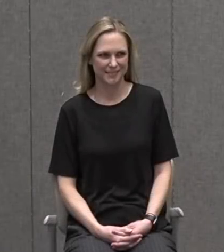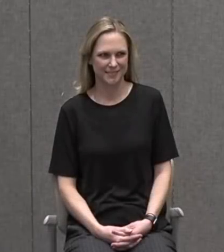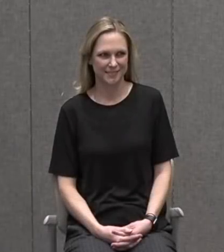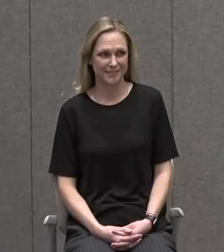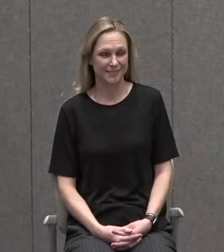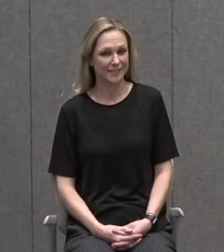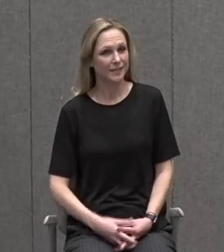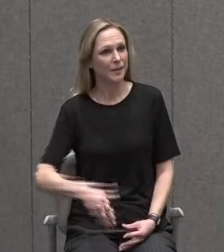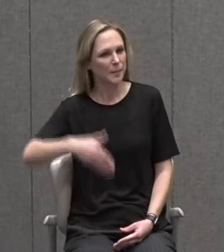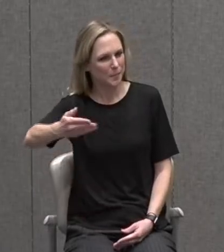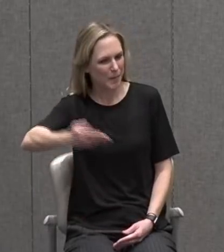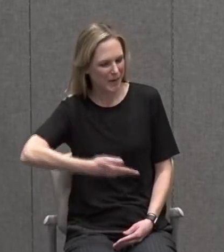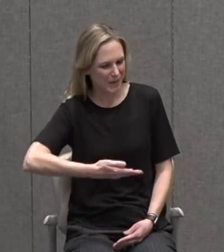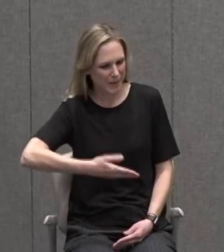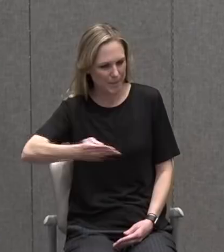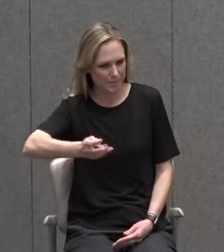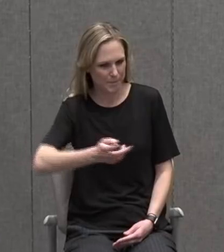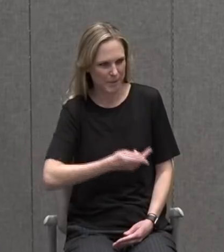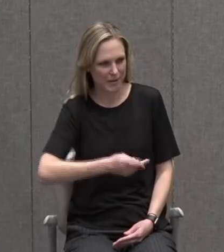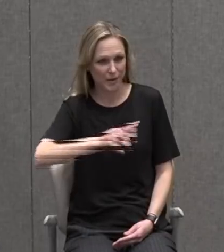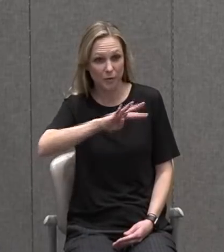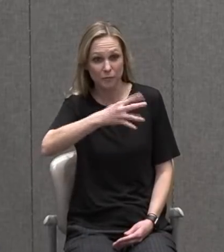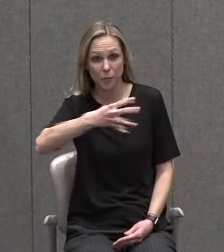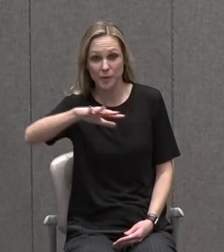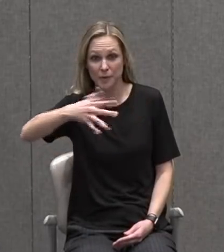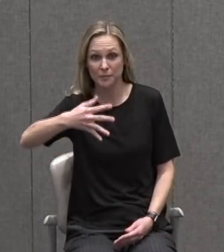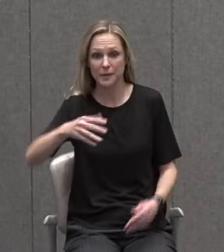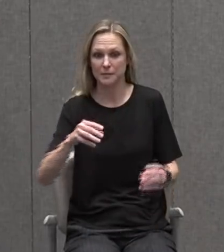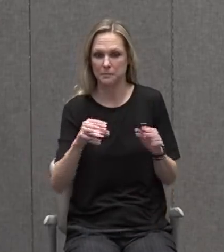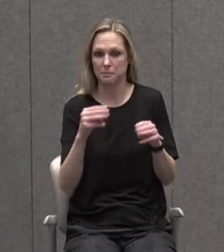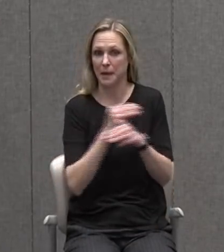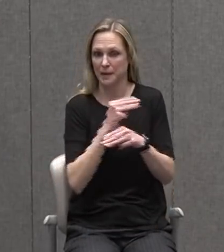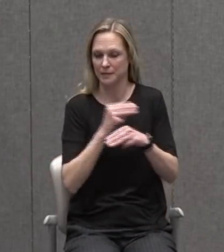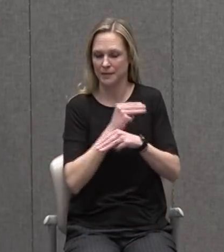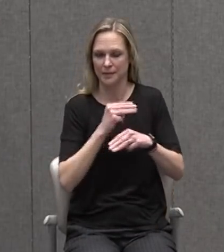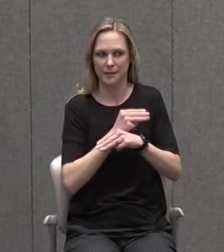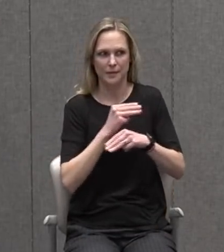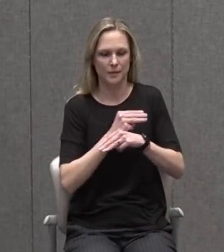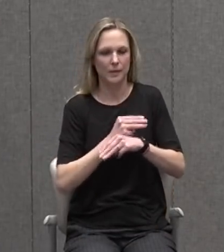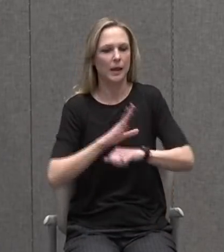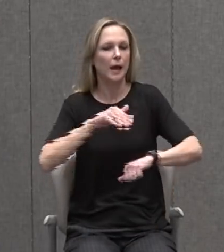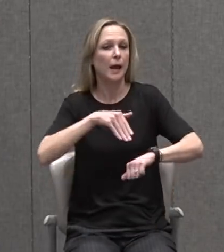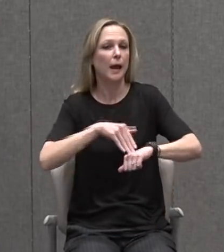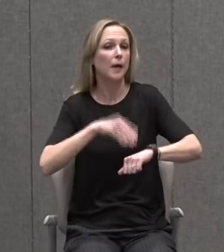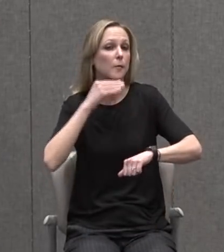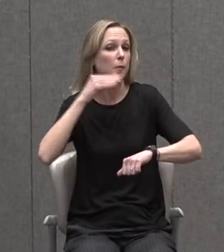And welcome back to fourth, fifth grade math and you are with @ Home with APS.